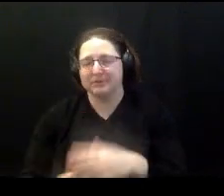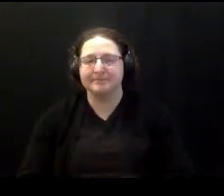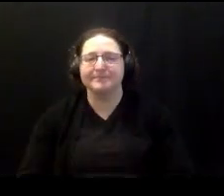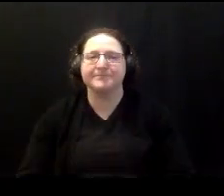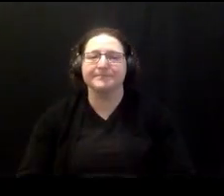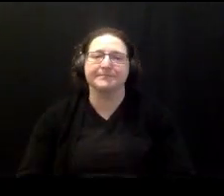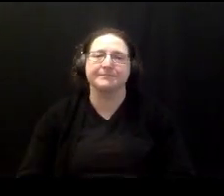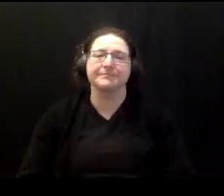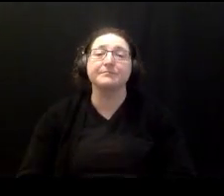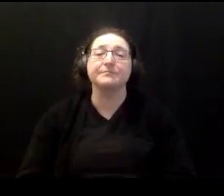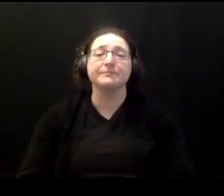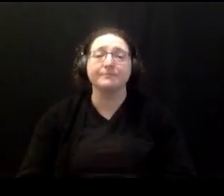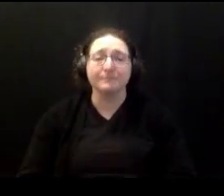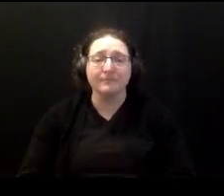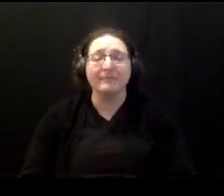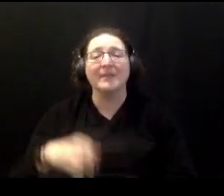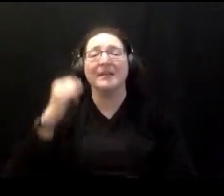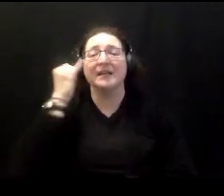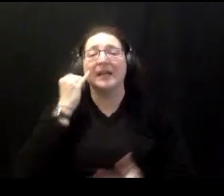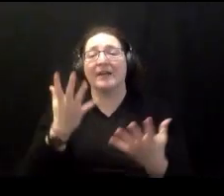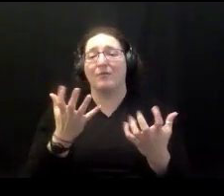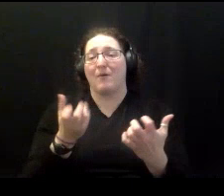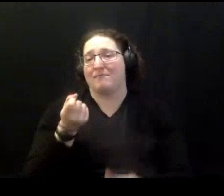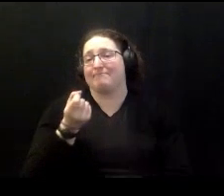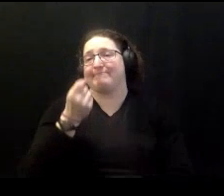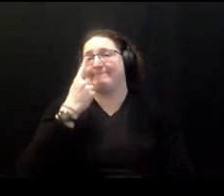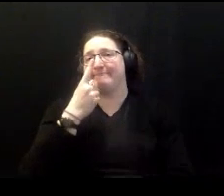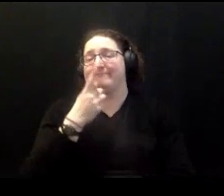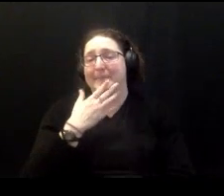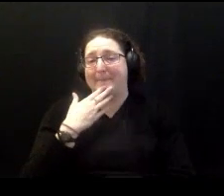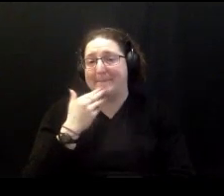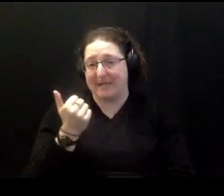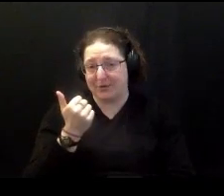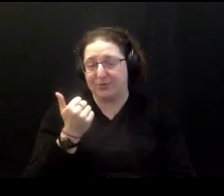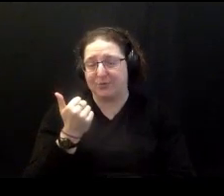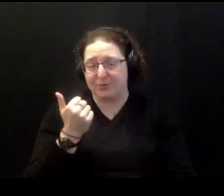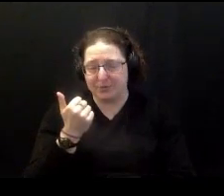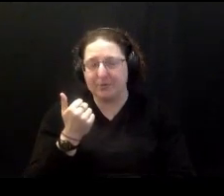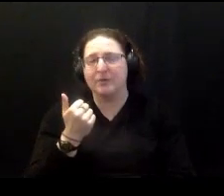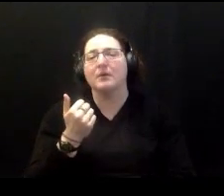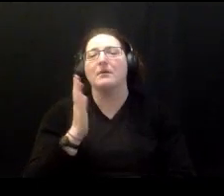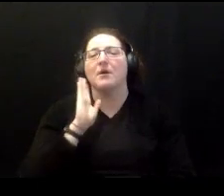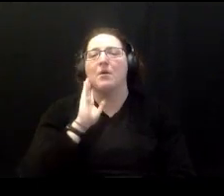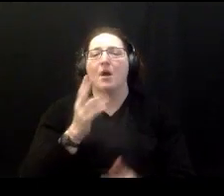So, in order to better understand the landscape as it exists, I'm going to review some of the